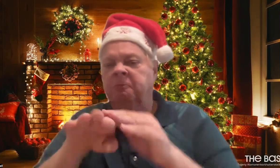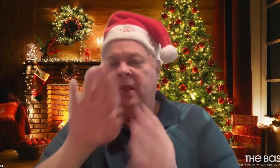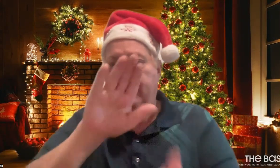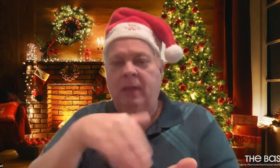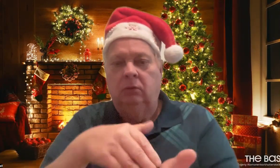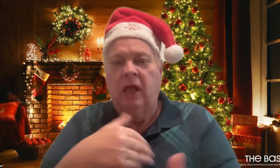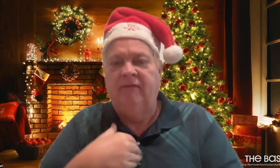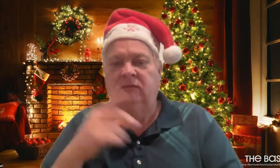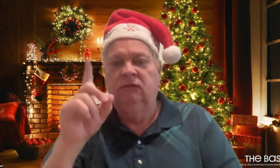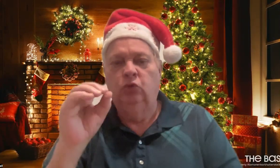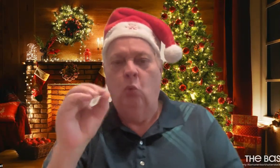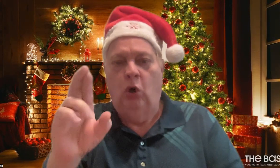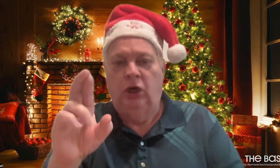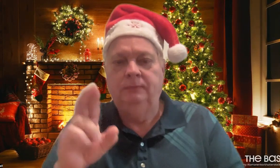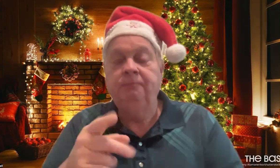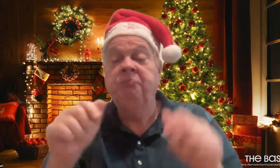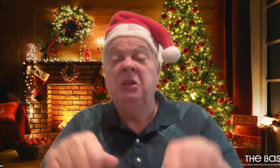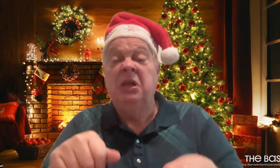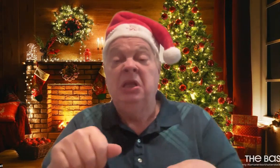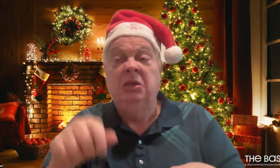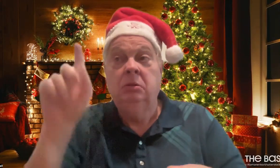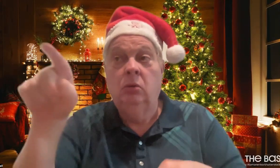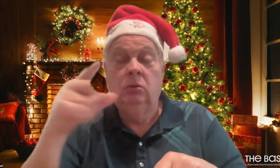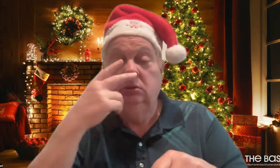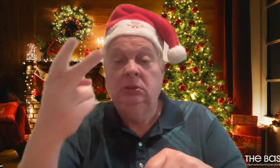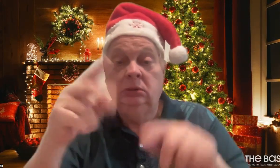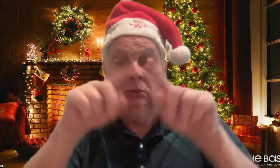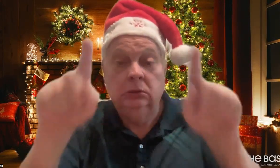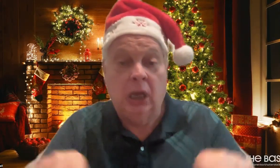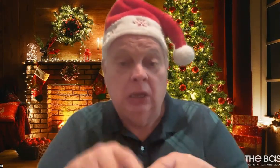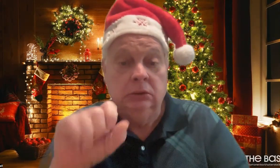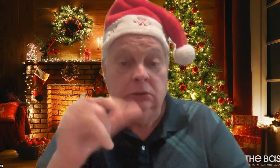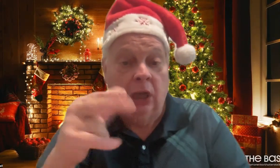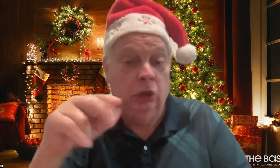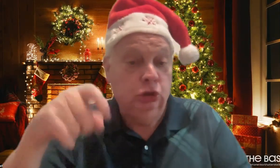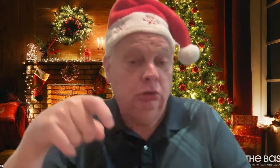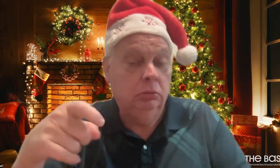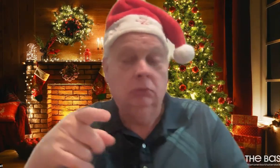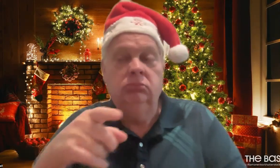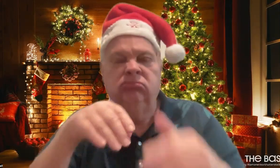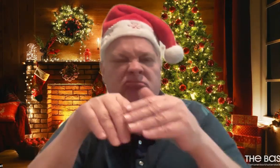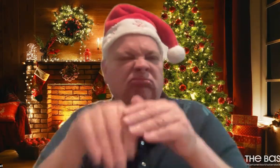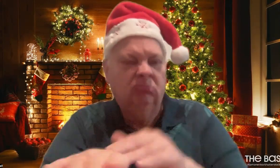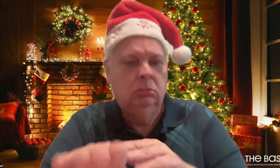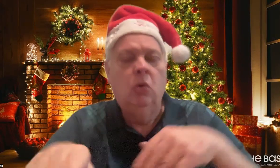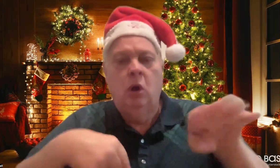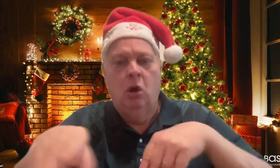You can go in the doors in the middle, and you should see signs when you walk in.